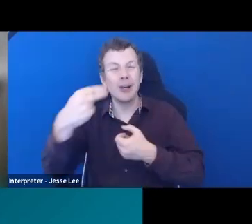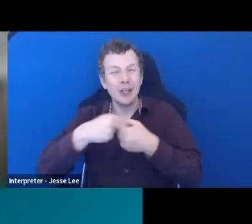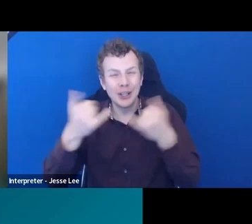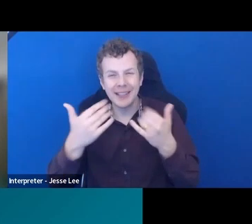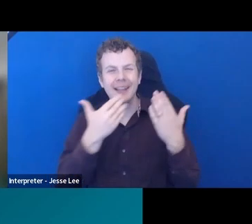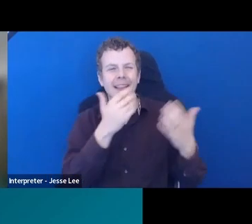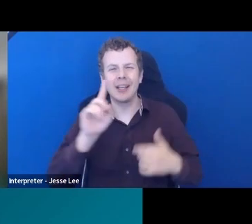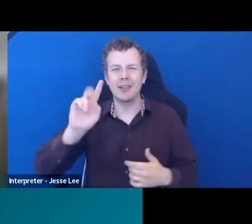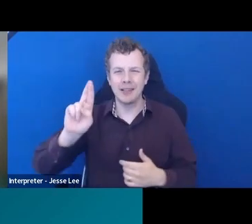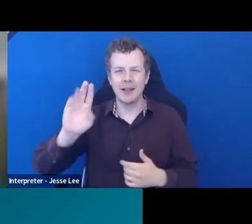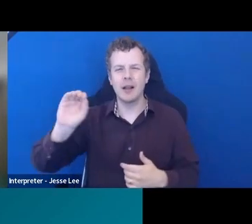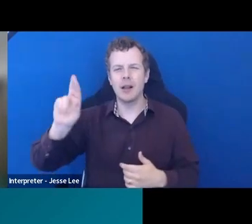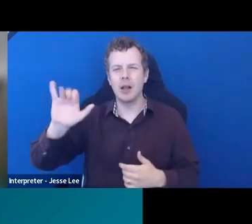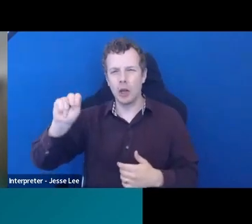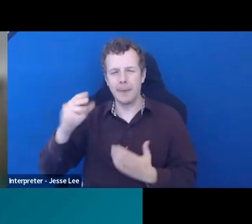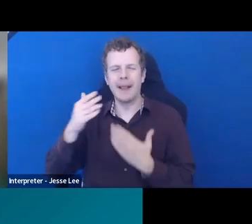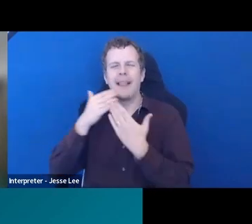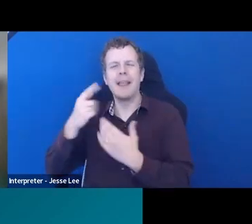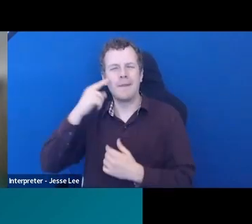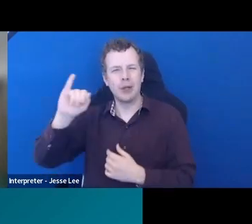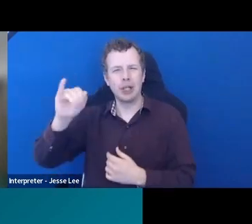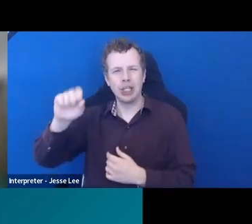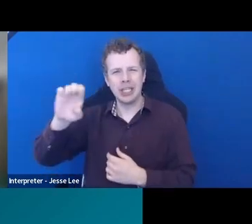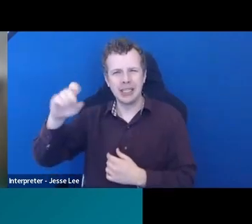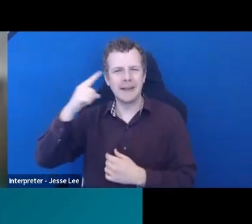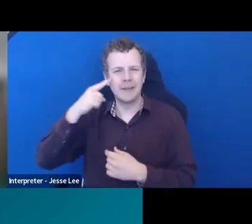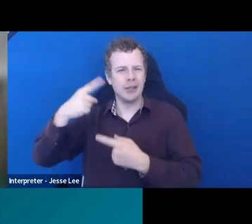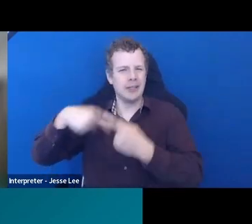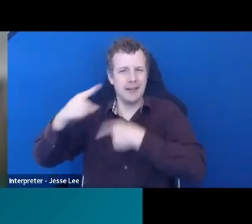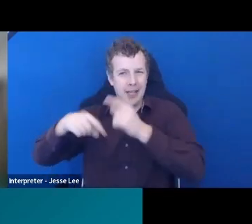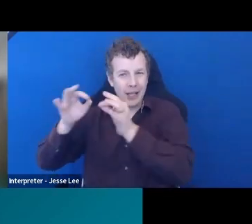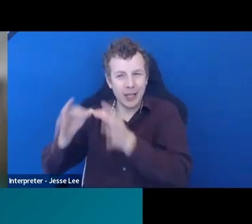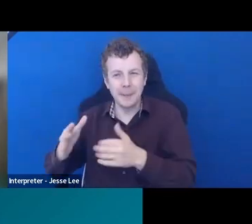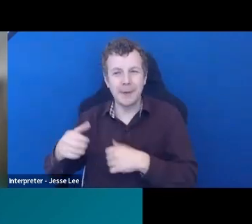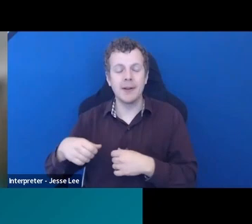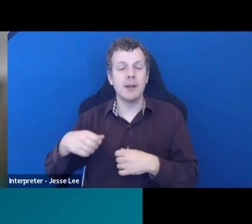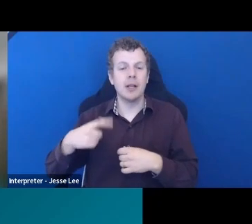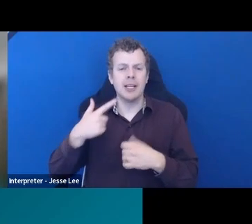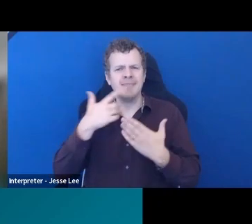Thank you Jesse, our interpreter. We really appreciate everyone being here today.